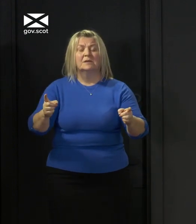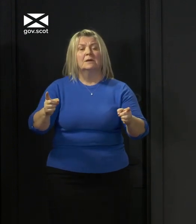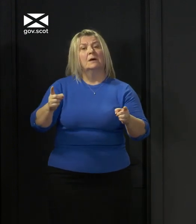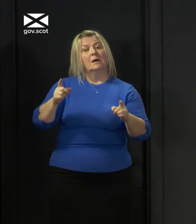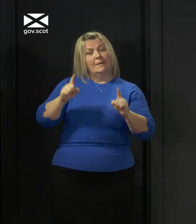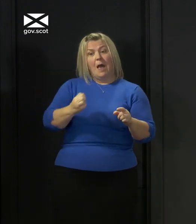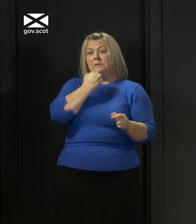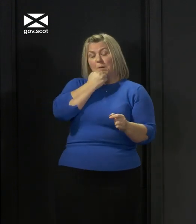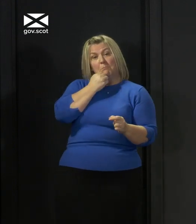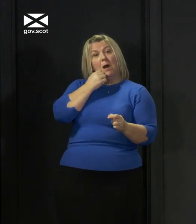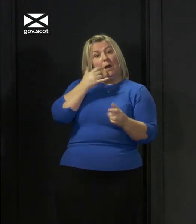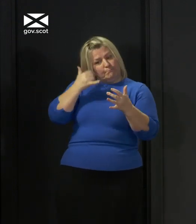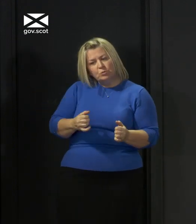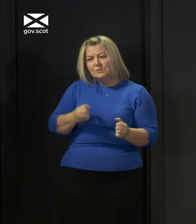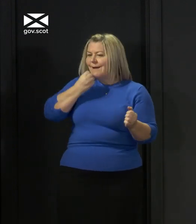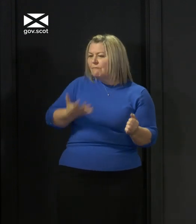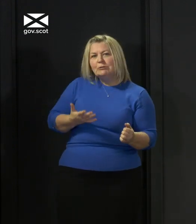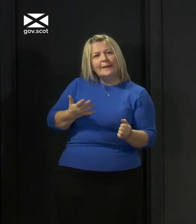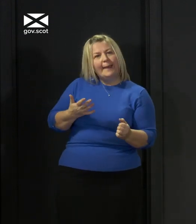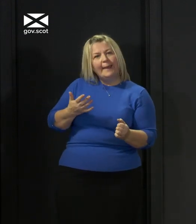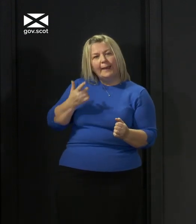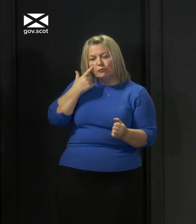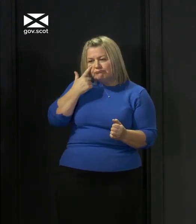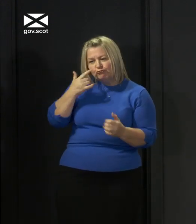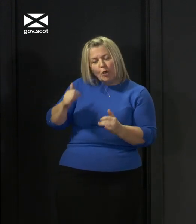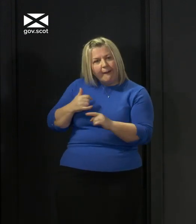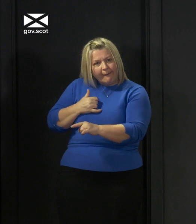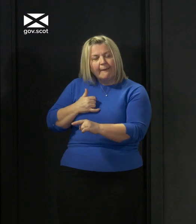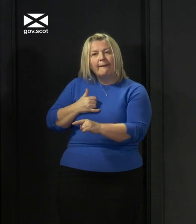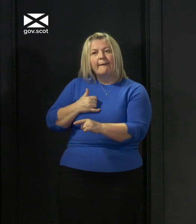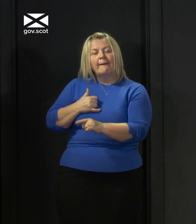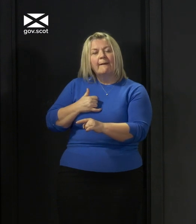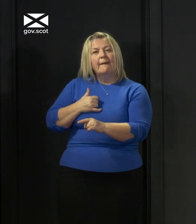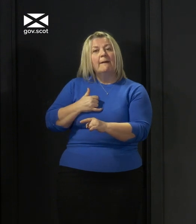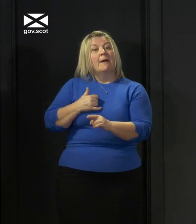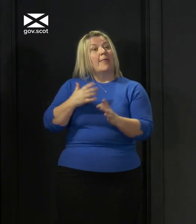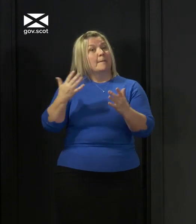provide them to you in detail we have right now adequate stocks of all of the